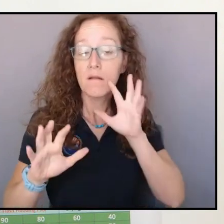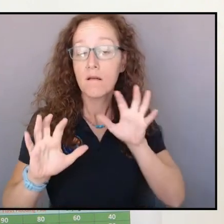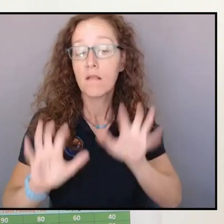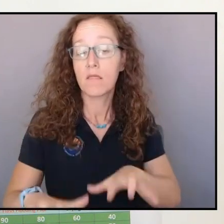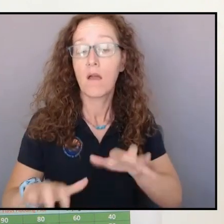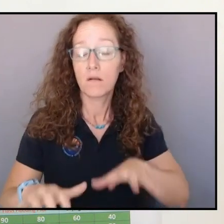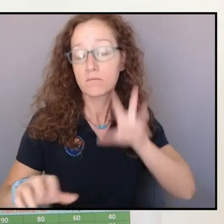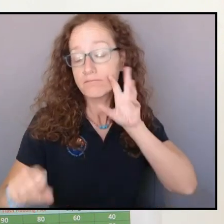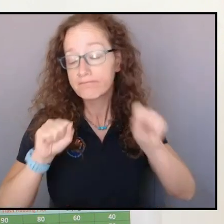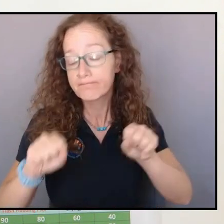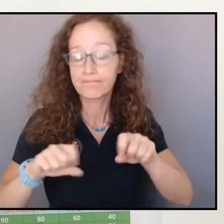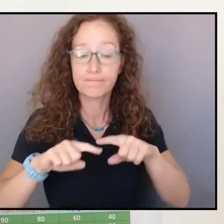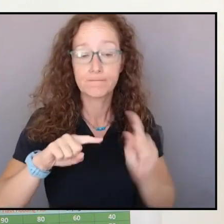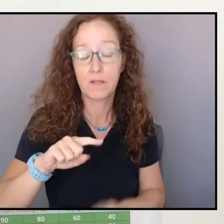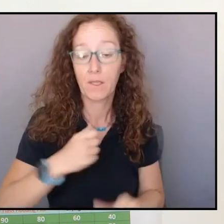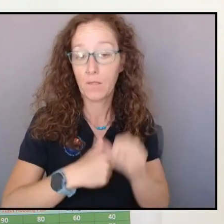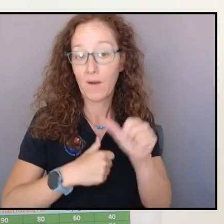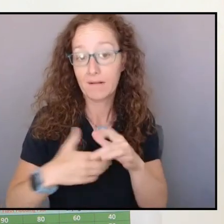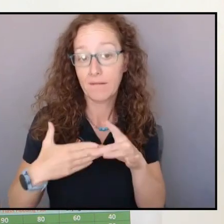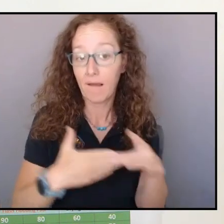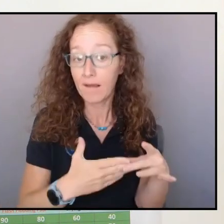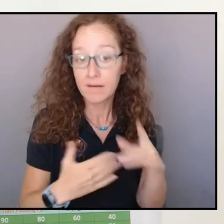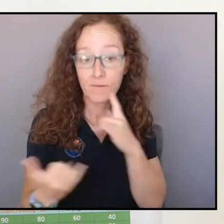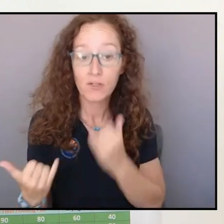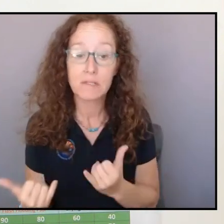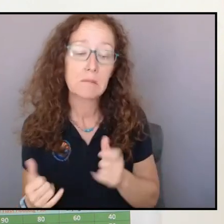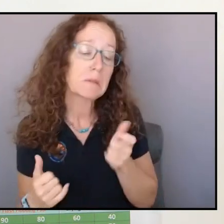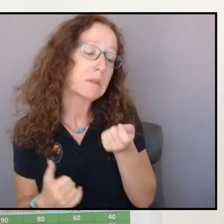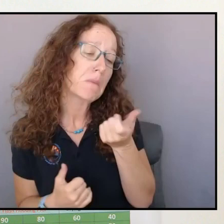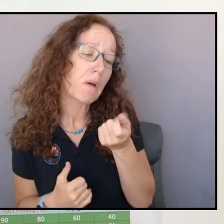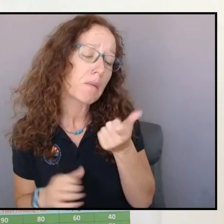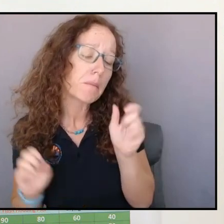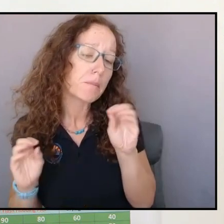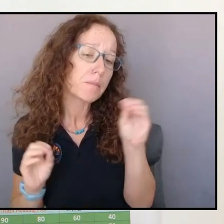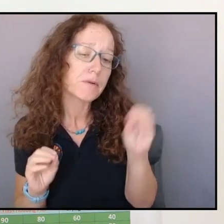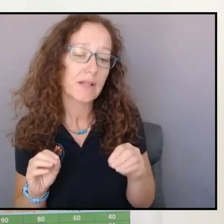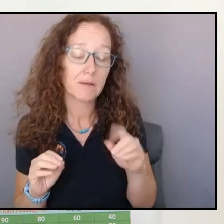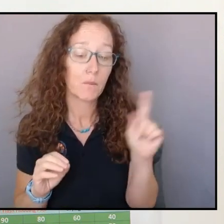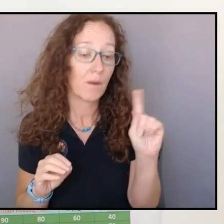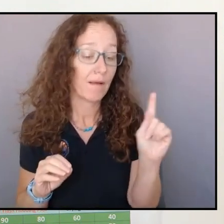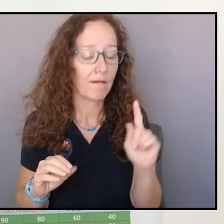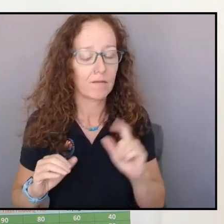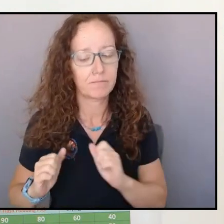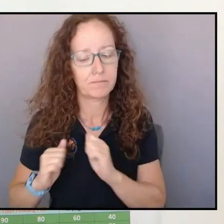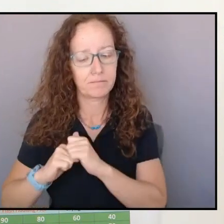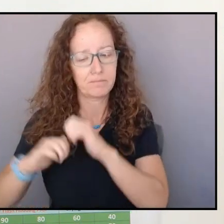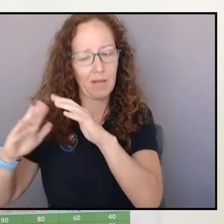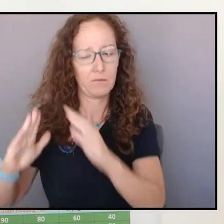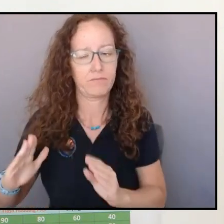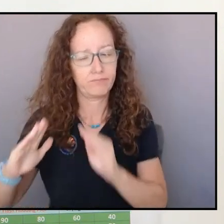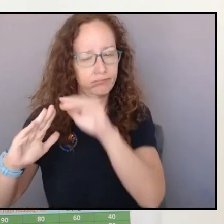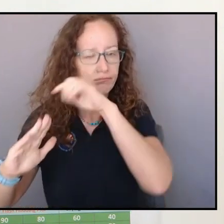thunderstorms over the highest peaks only about 10% to 30% chance. But as we go Saturday through the end of the week-- I'm